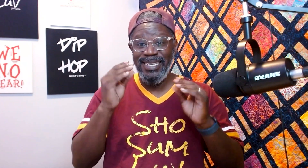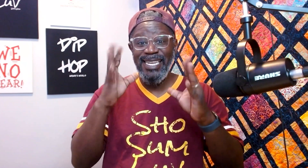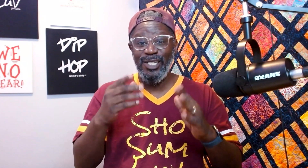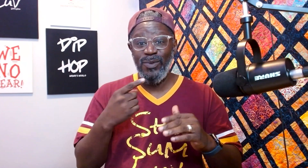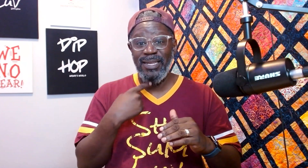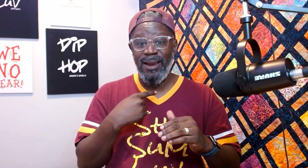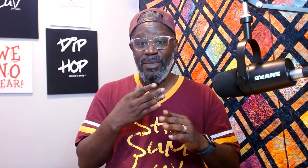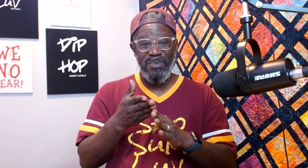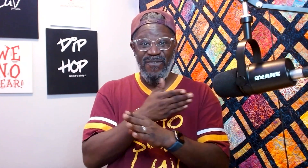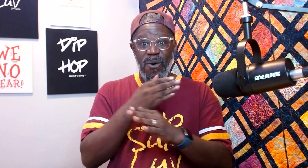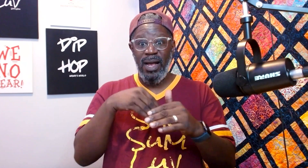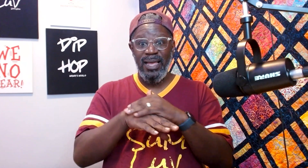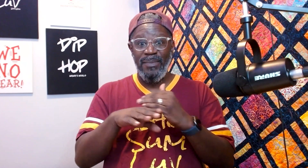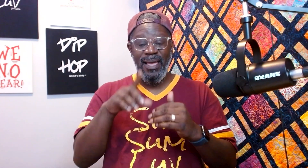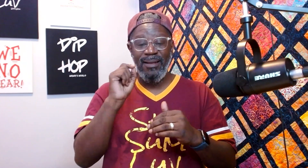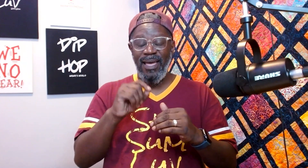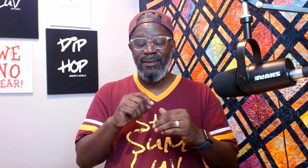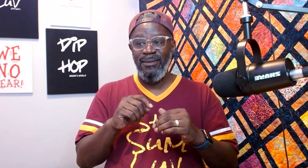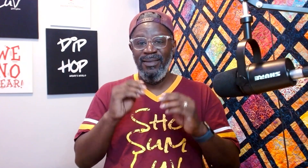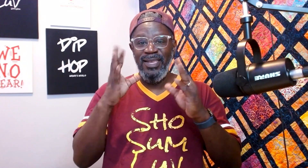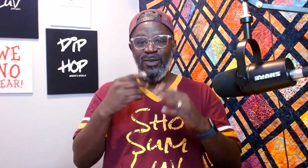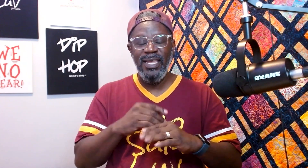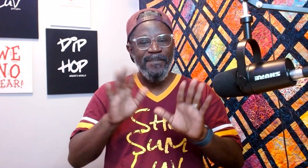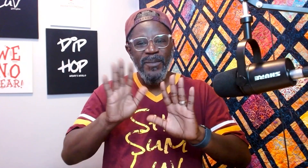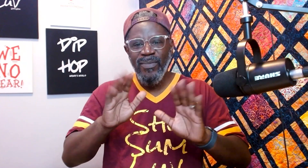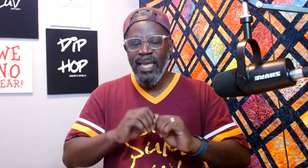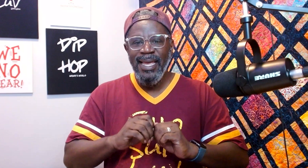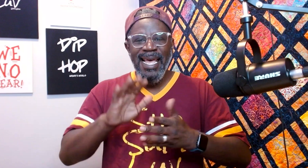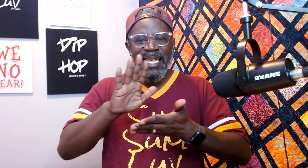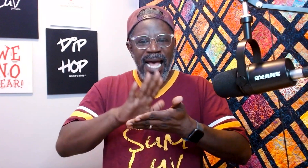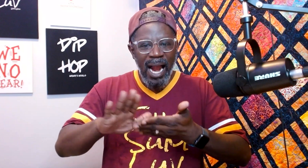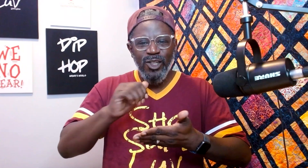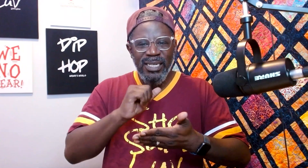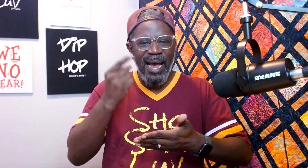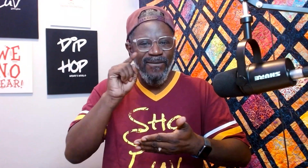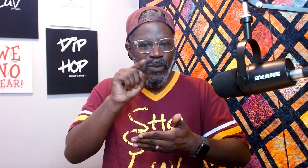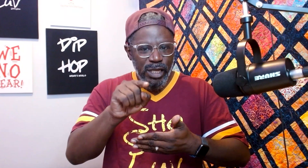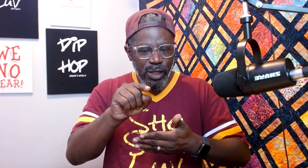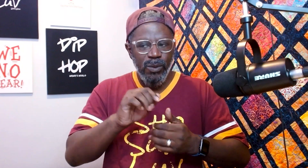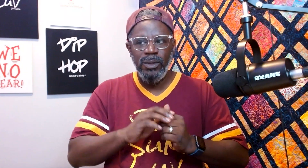Teachers were telling me, before I went to Gallaudet. Teachers were saying, "College is not for you